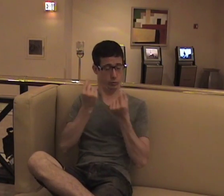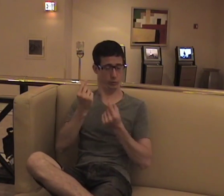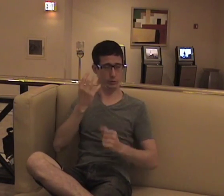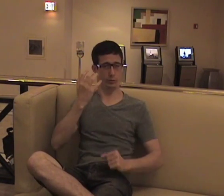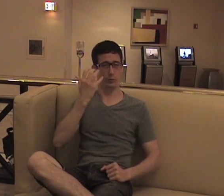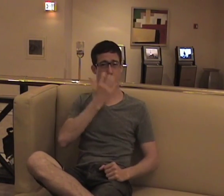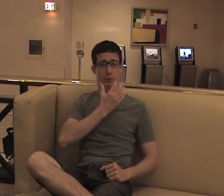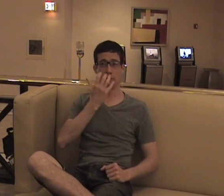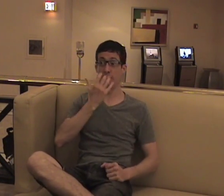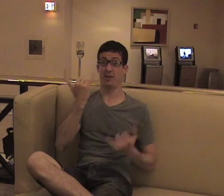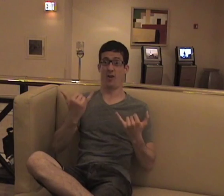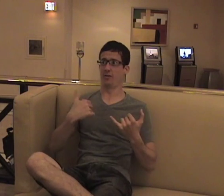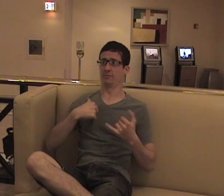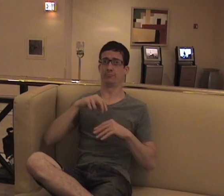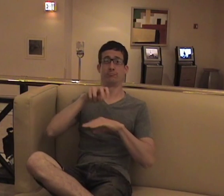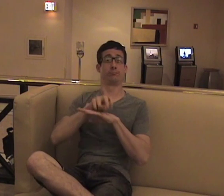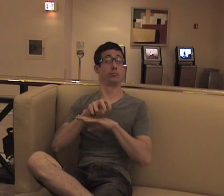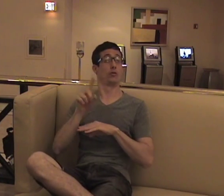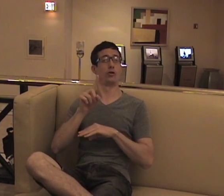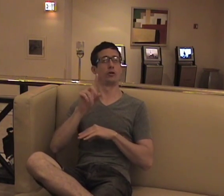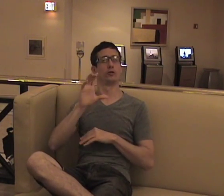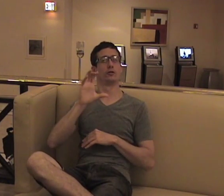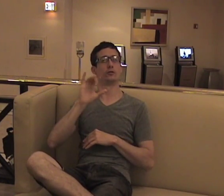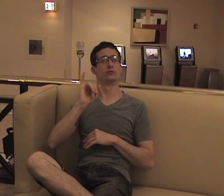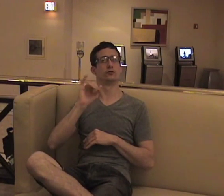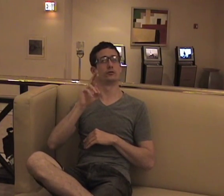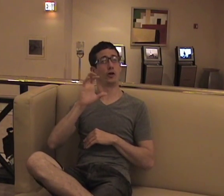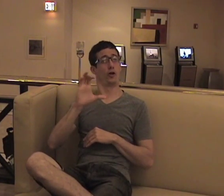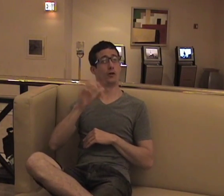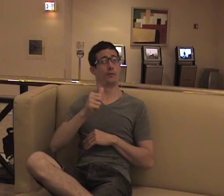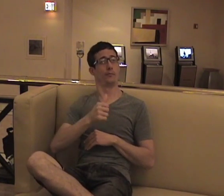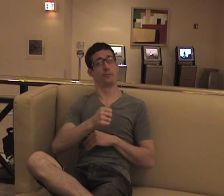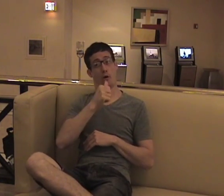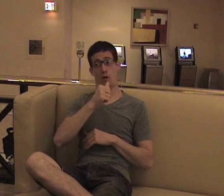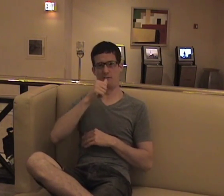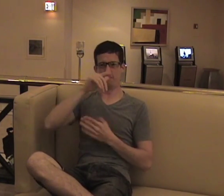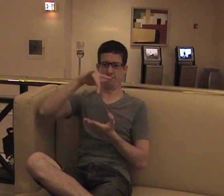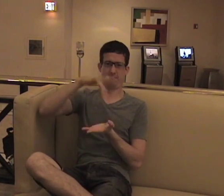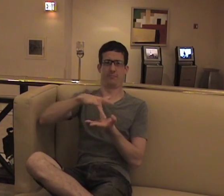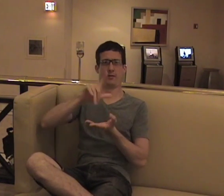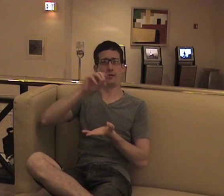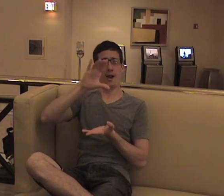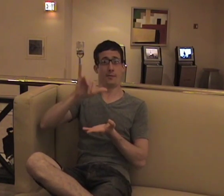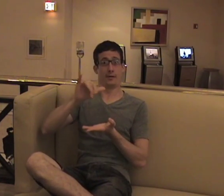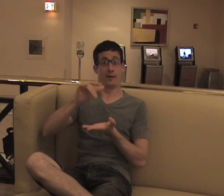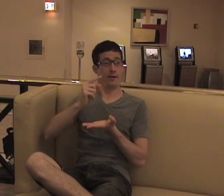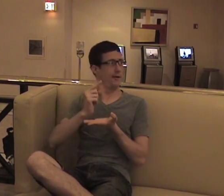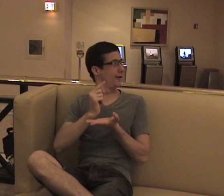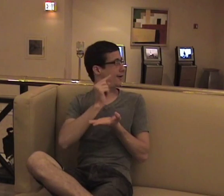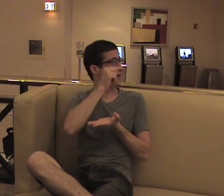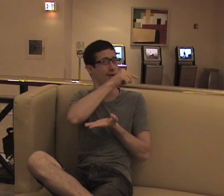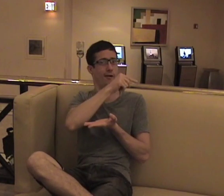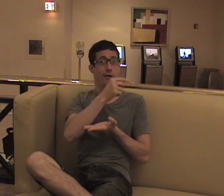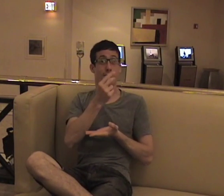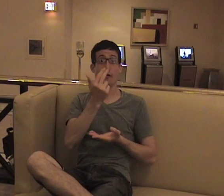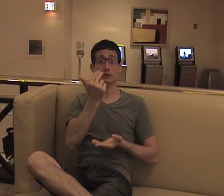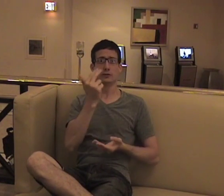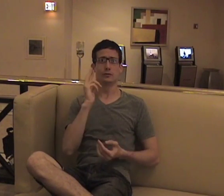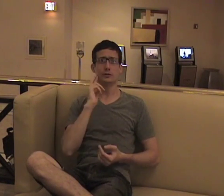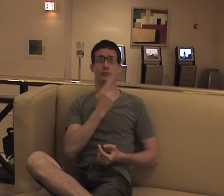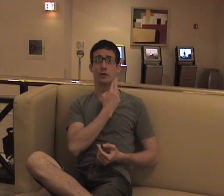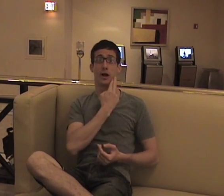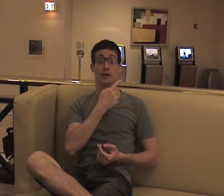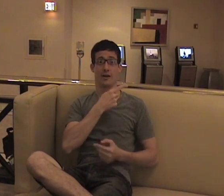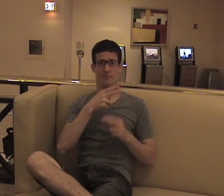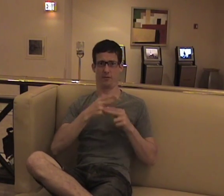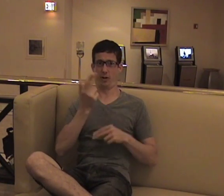Right now, I'm sitting at the Circ, a bar in the middle of the lobby. Right near me is the restaurant, '13'